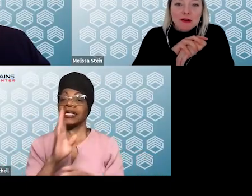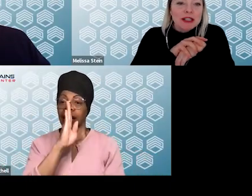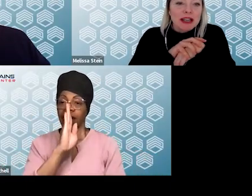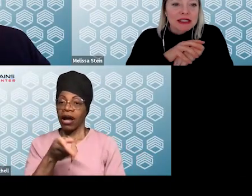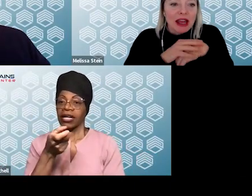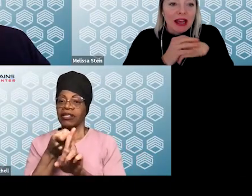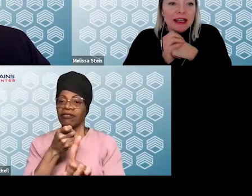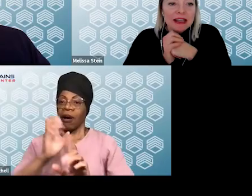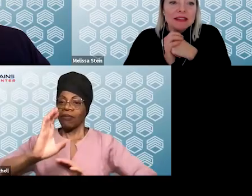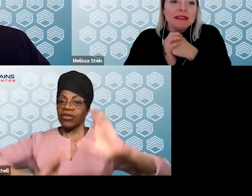And let's go to the next slide.